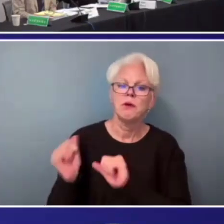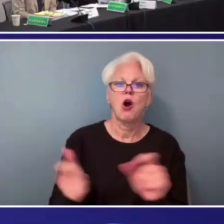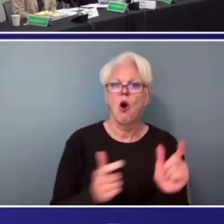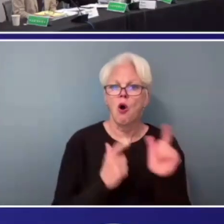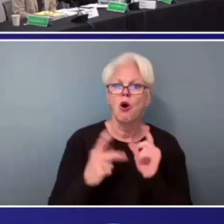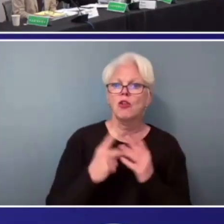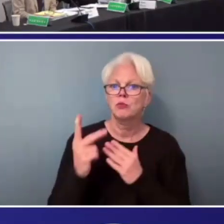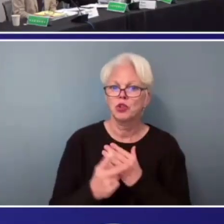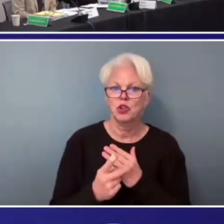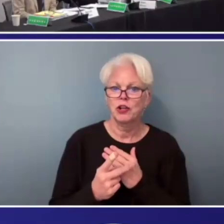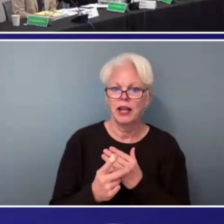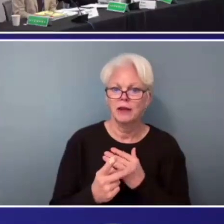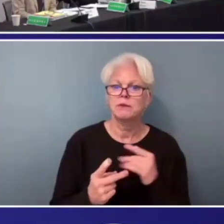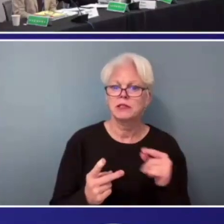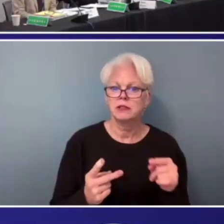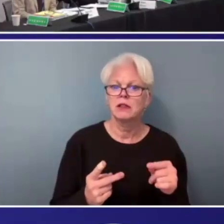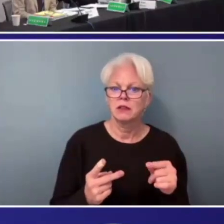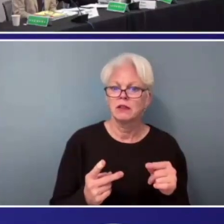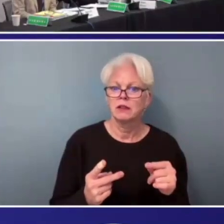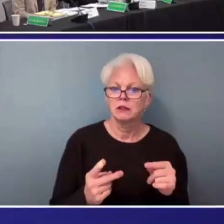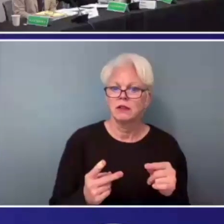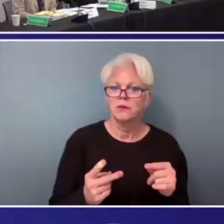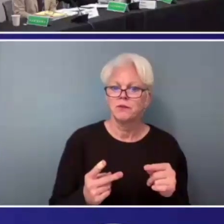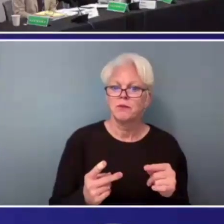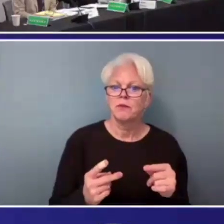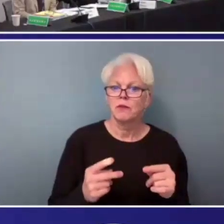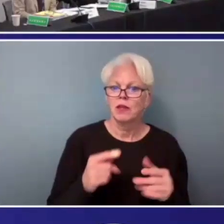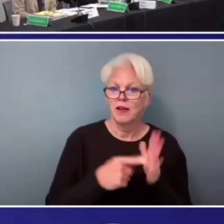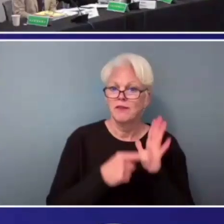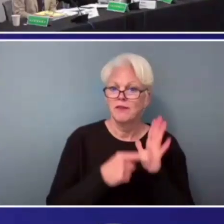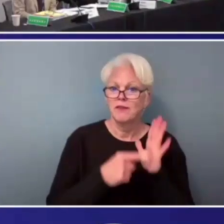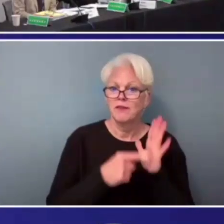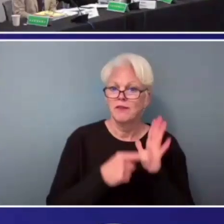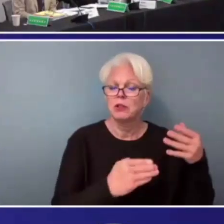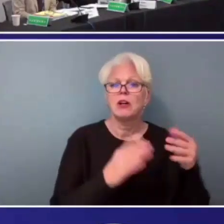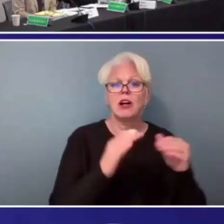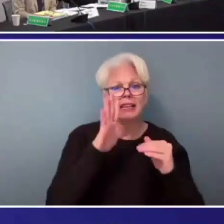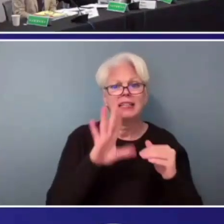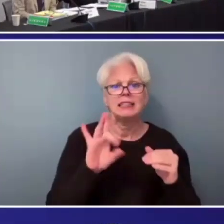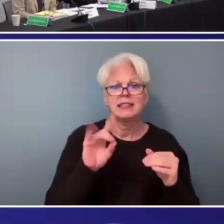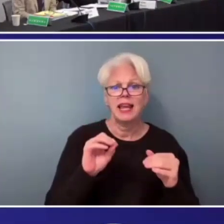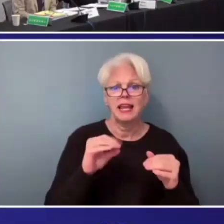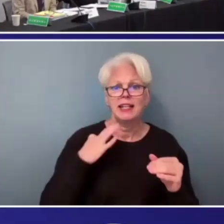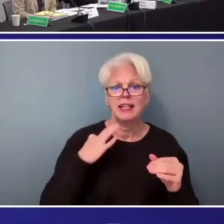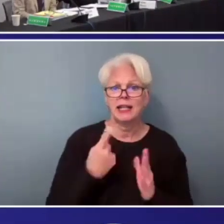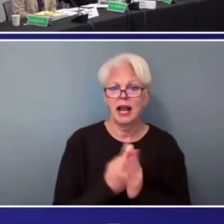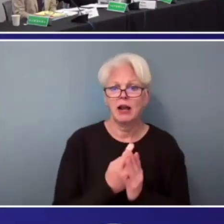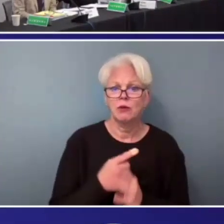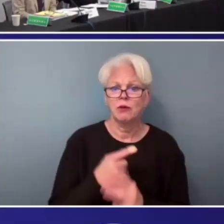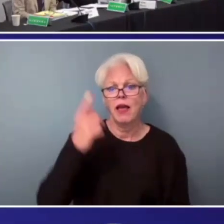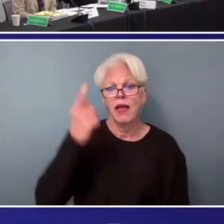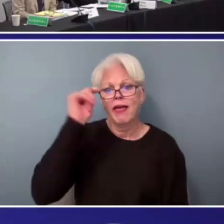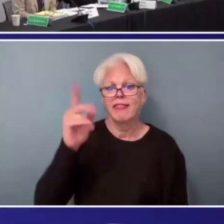of one school, I mean. All of the examples listed are at least 80 credit hours. Theology Masters of Divinity